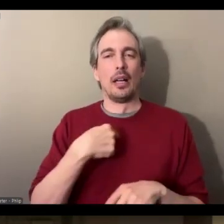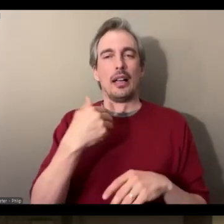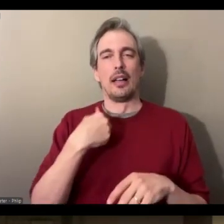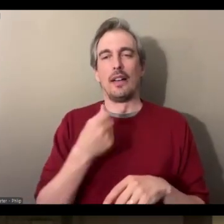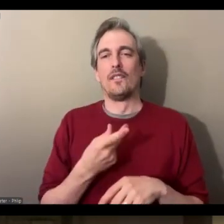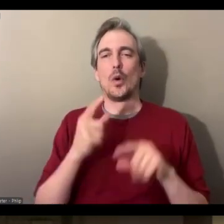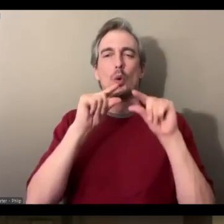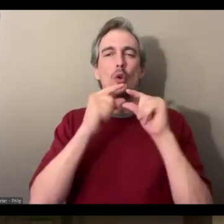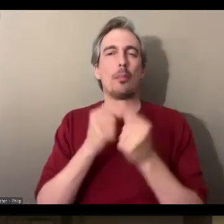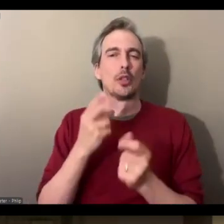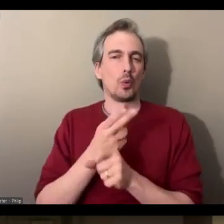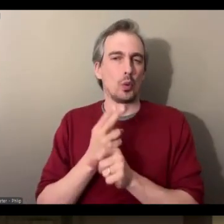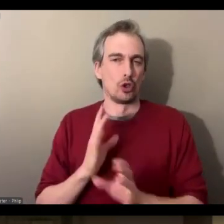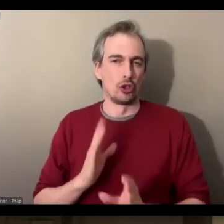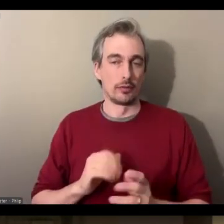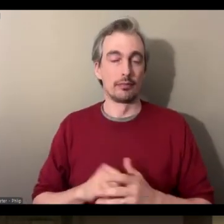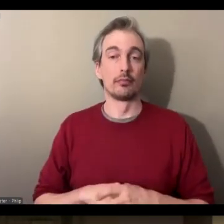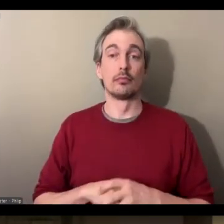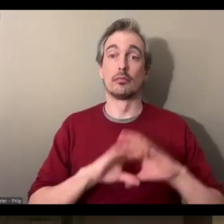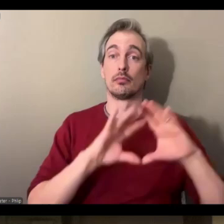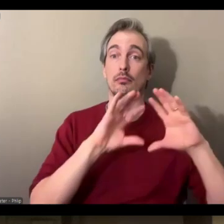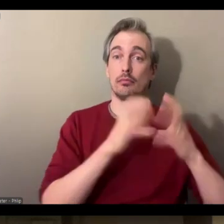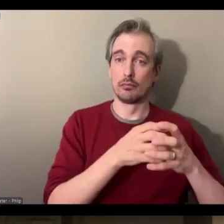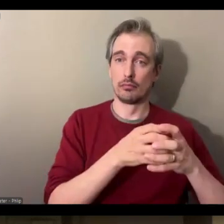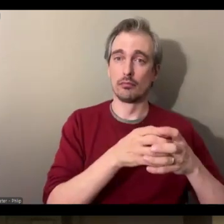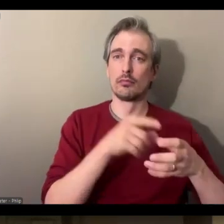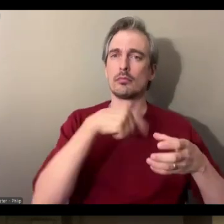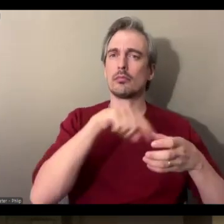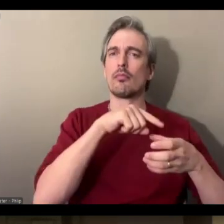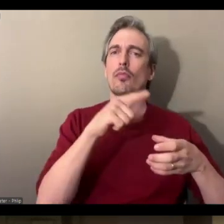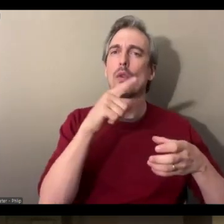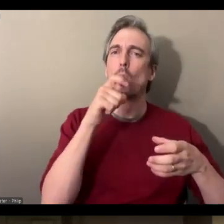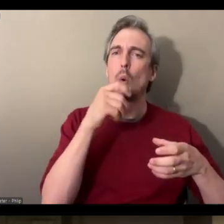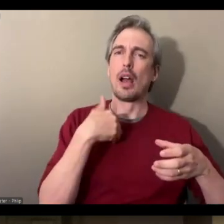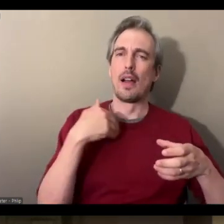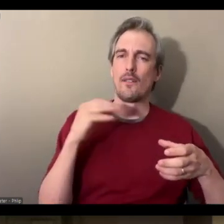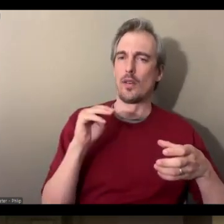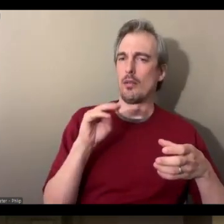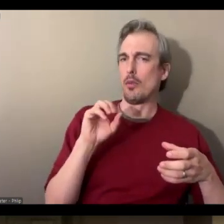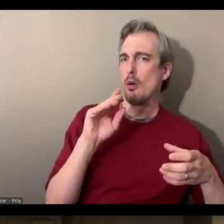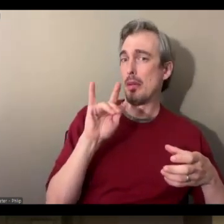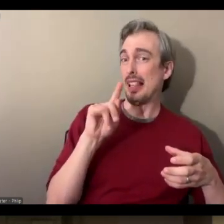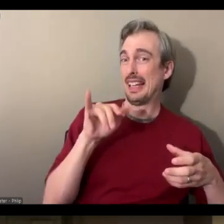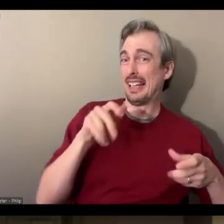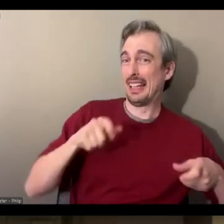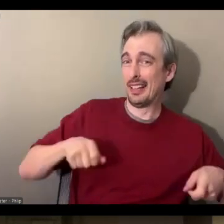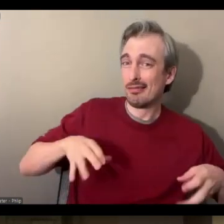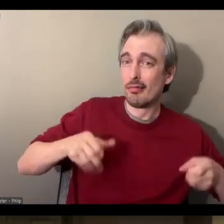as having mobility considerations. One of those groups were people who had hearing considerations.